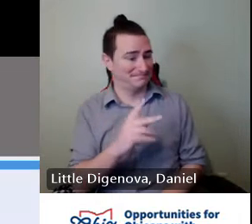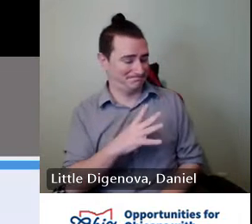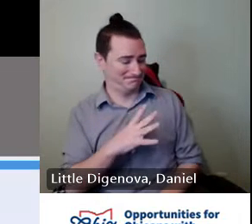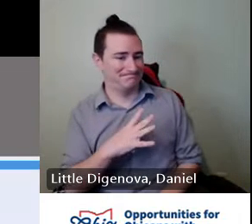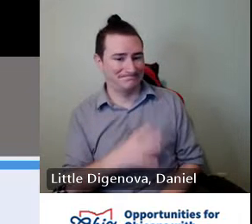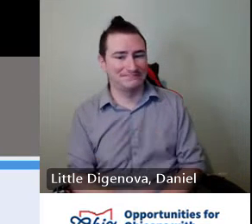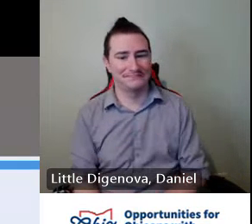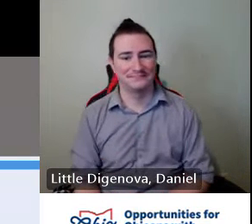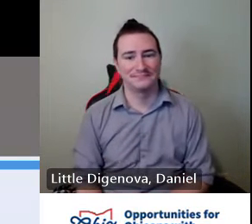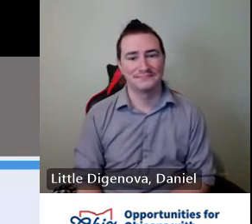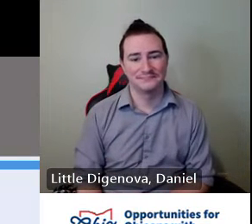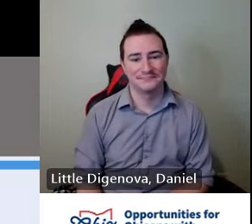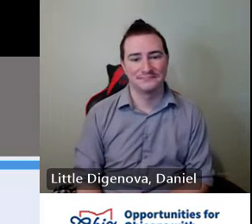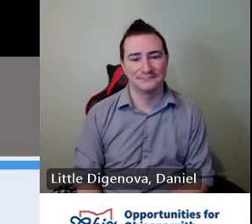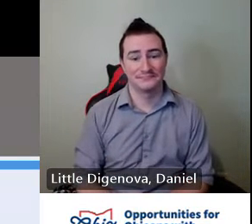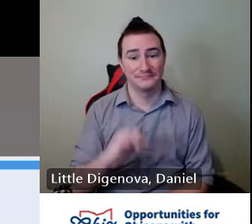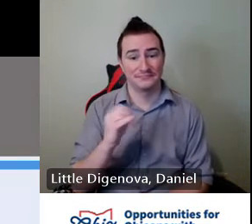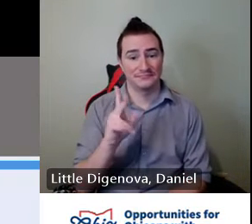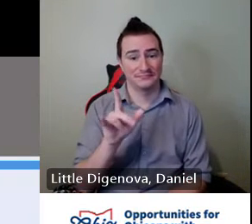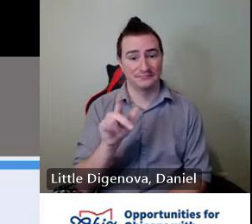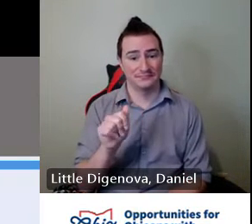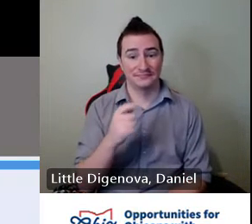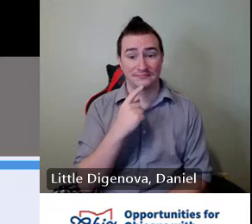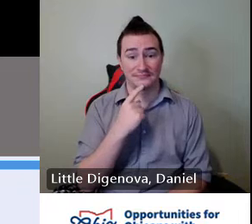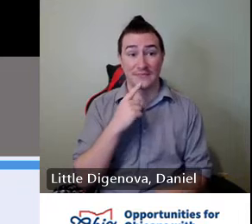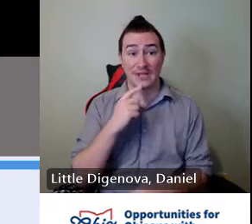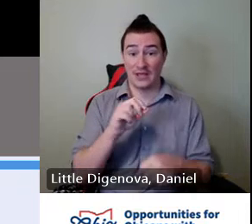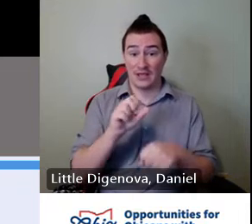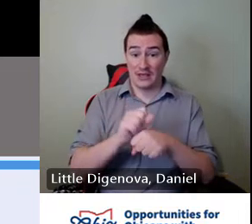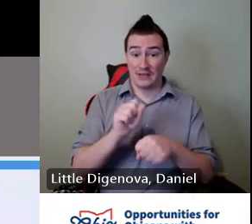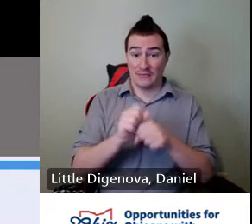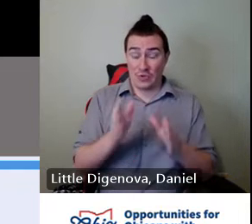An employee may need more than one type of accommodation. True or False.